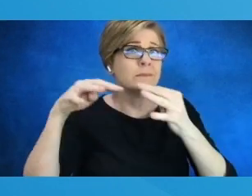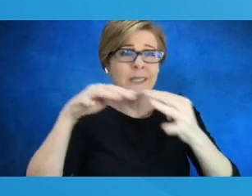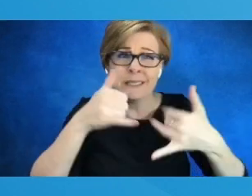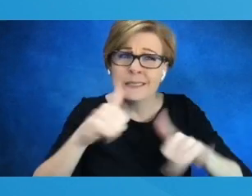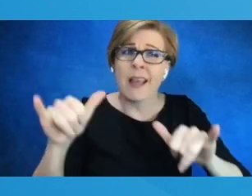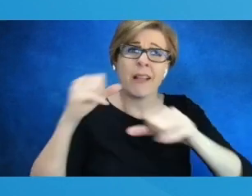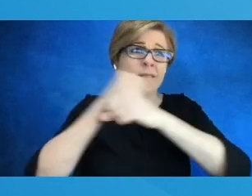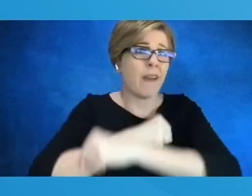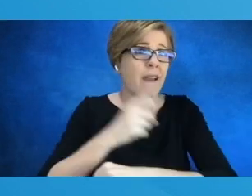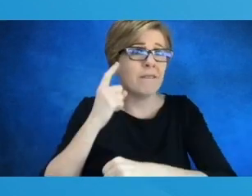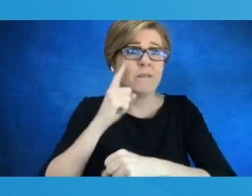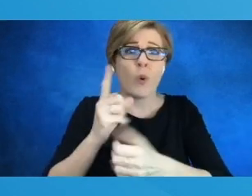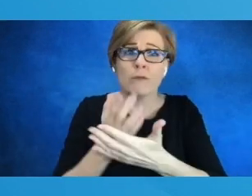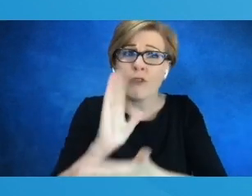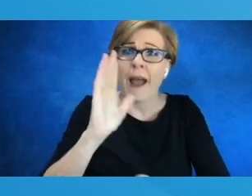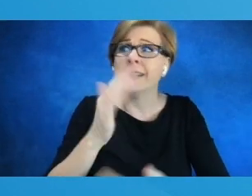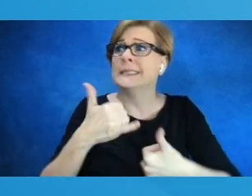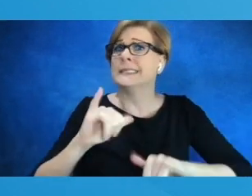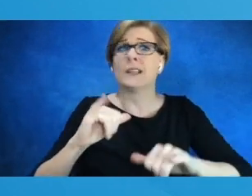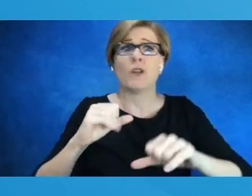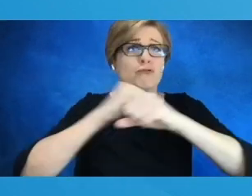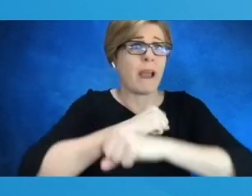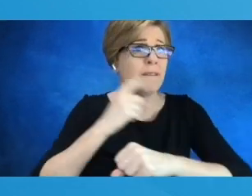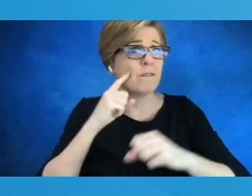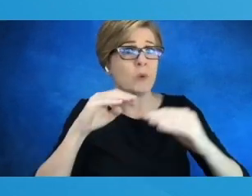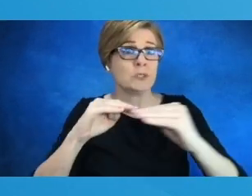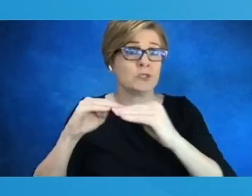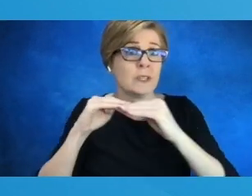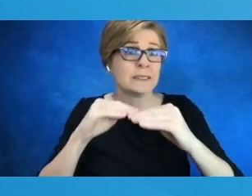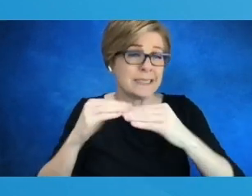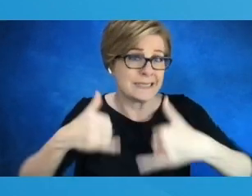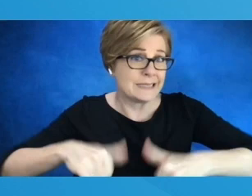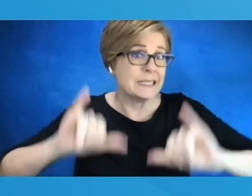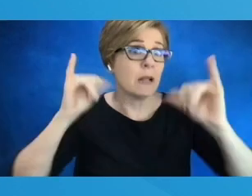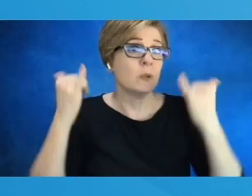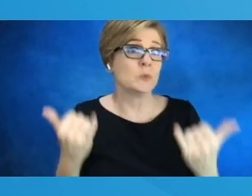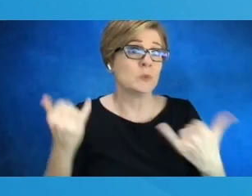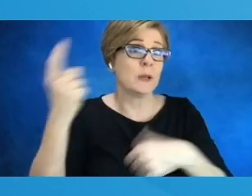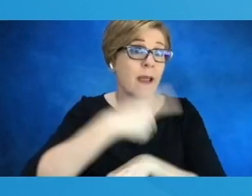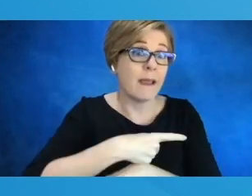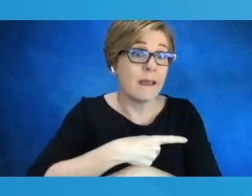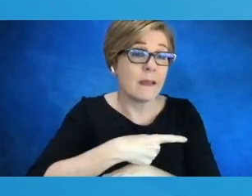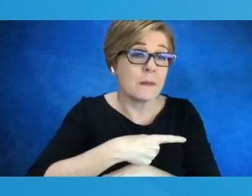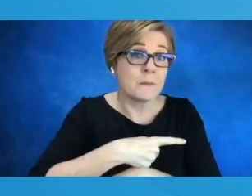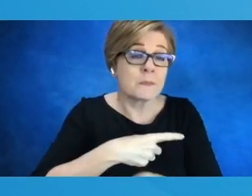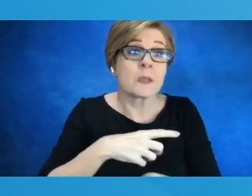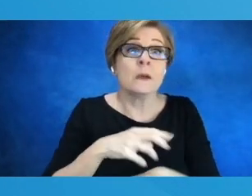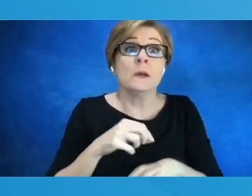fights, and battles that are taking place. So, we can see that in conversation with Mark Bradford's work.